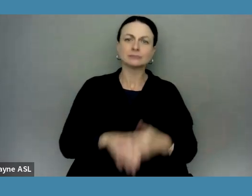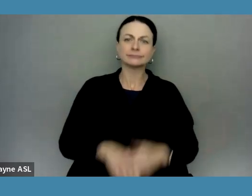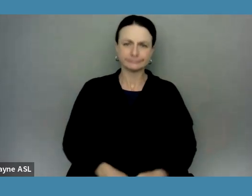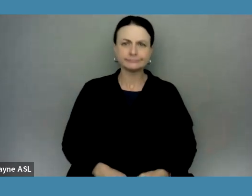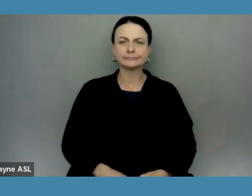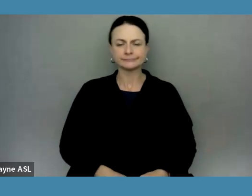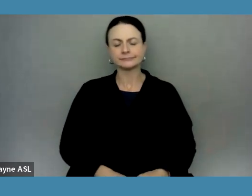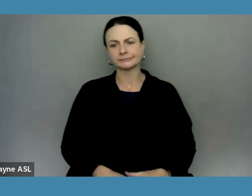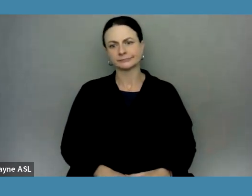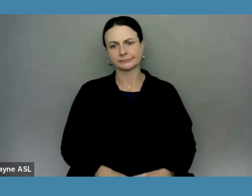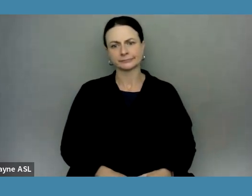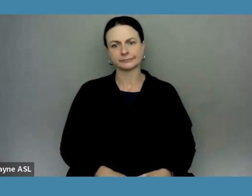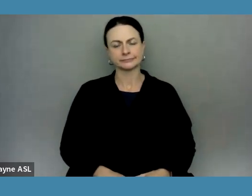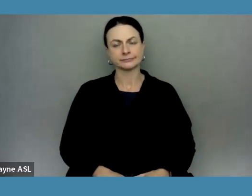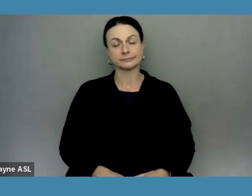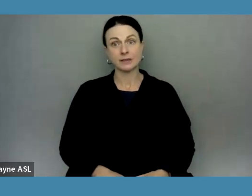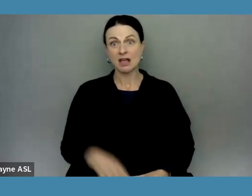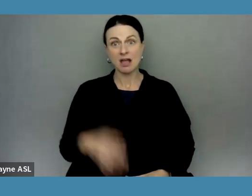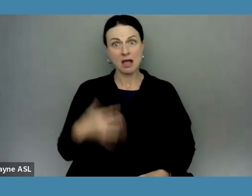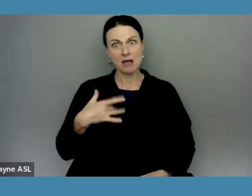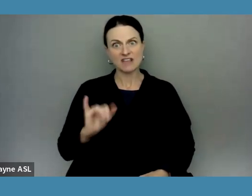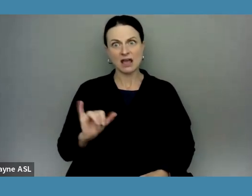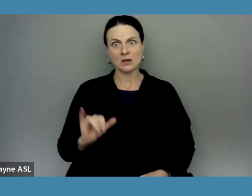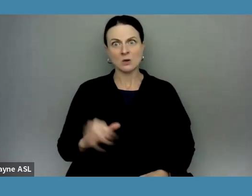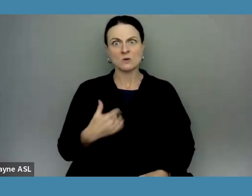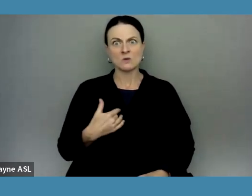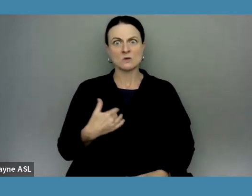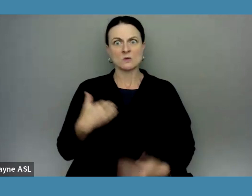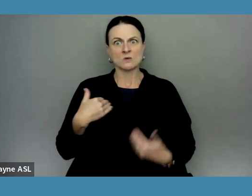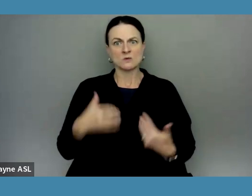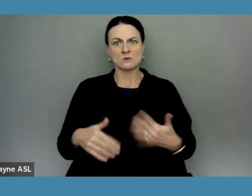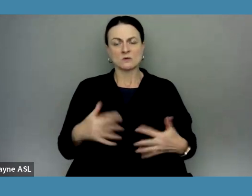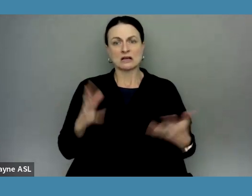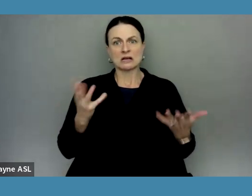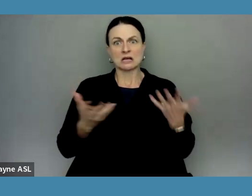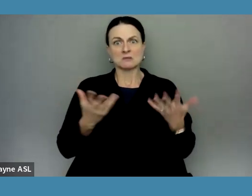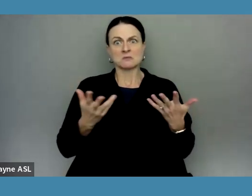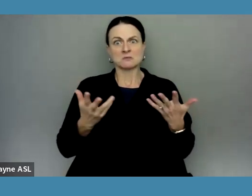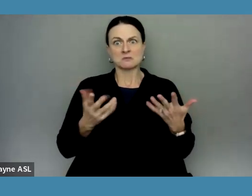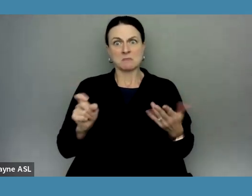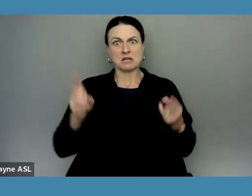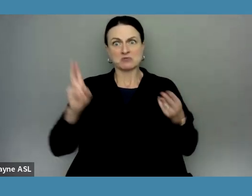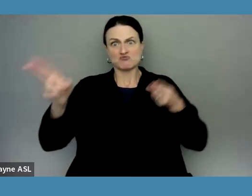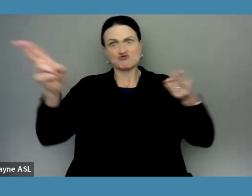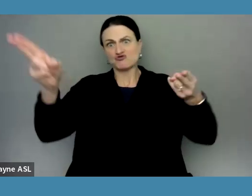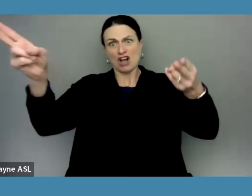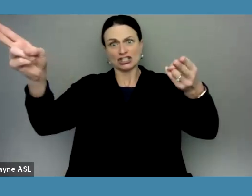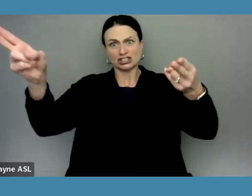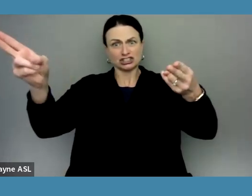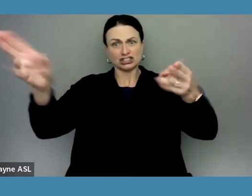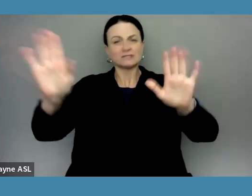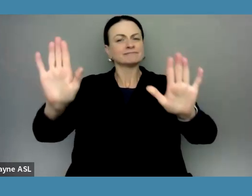and don't ever feel like you need to rush, if you need to just, okay,